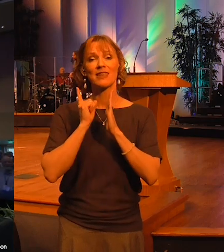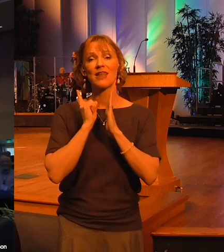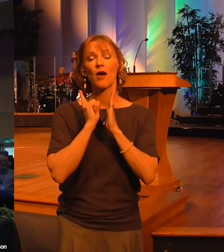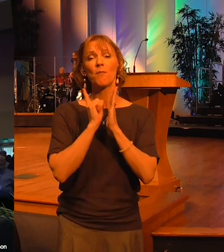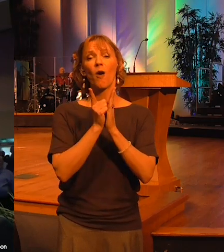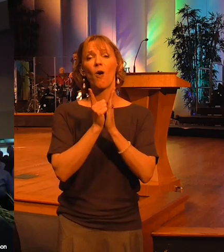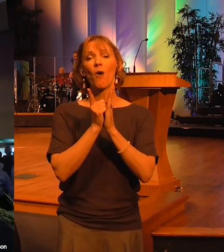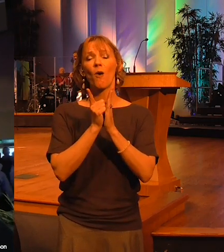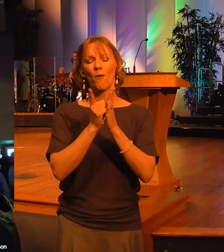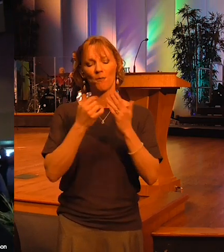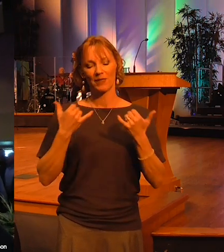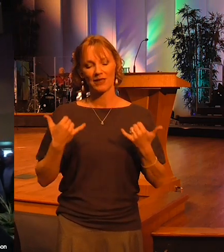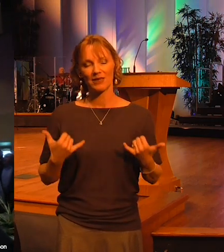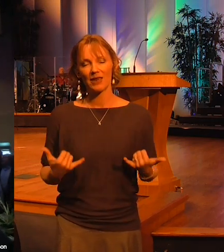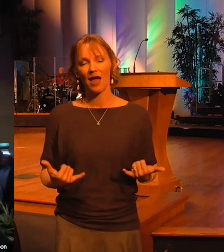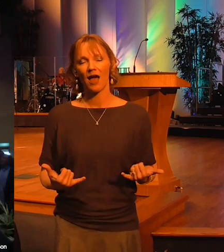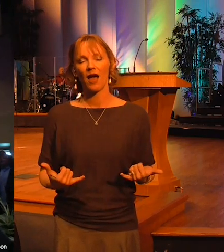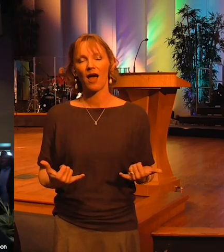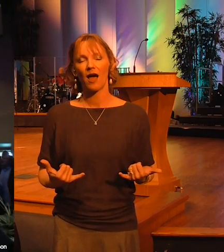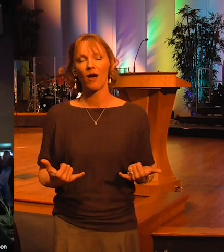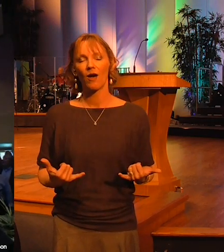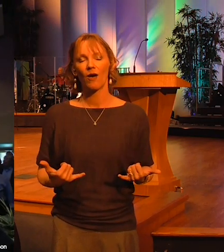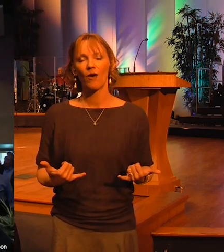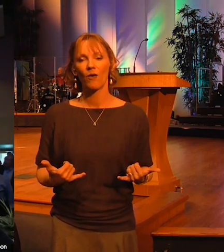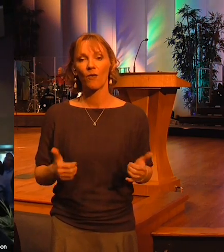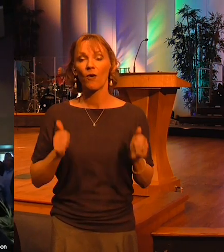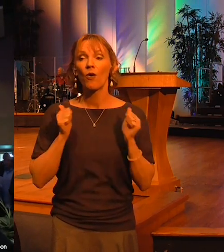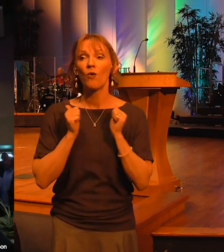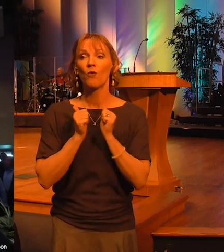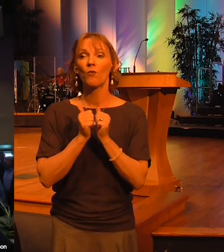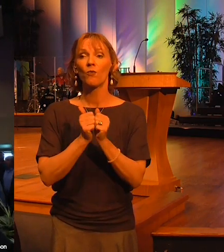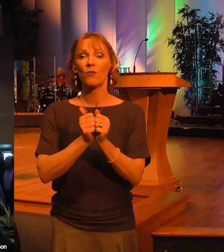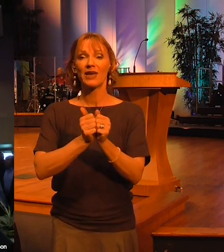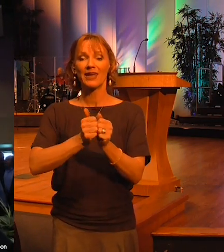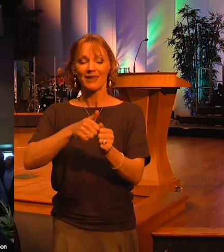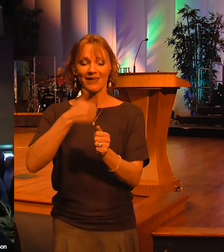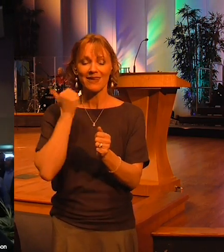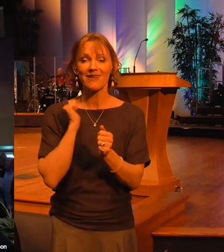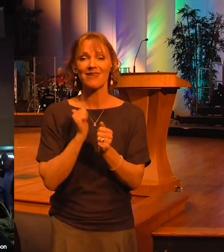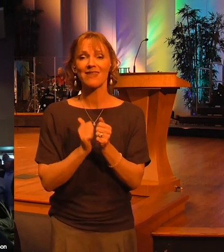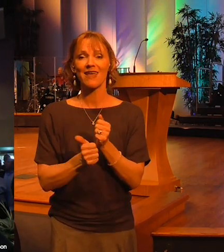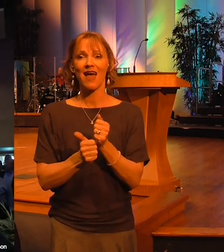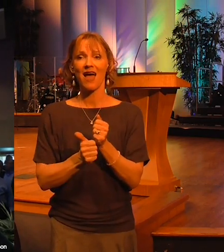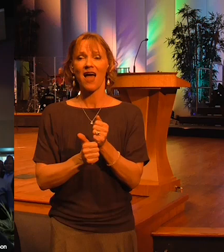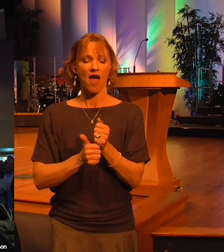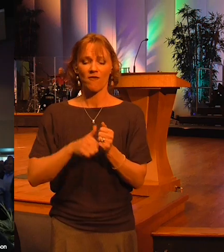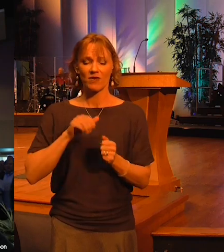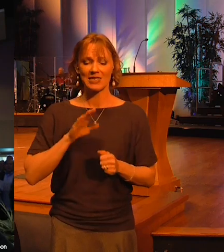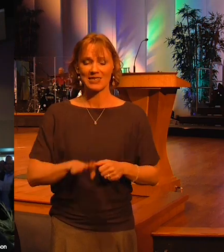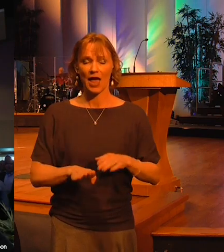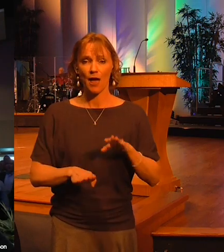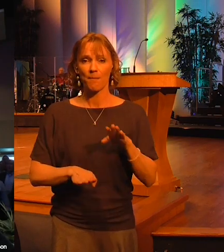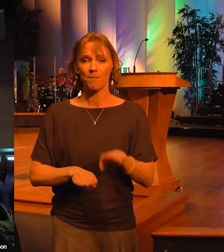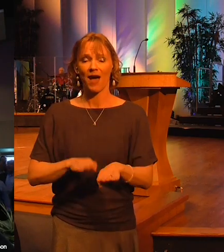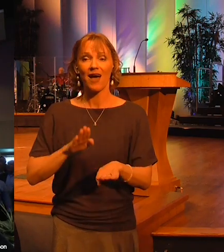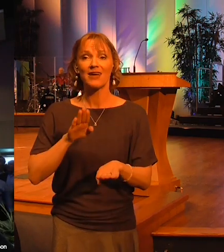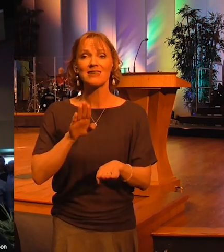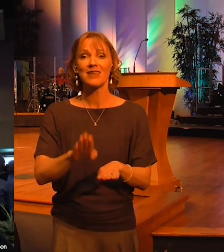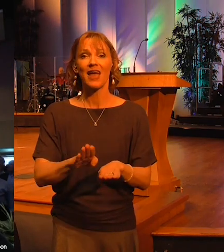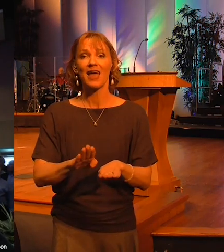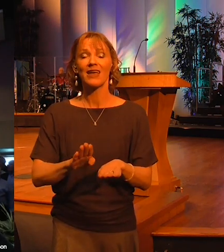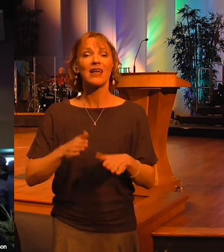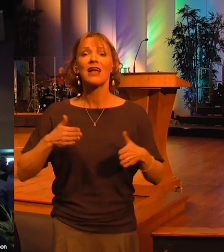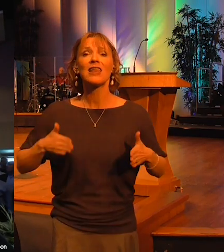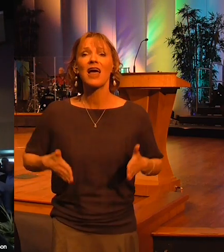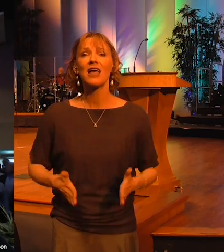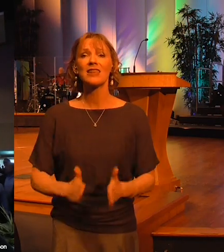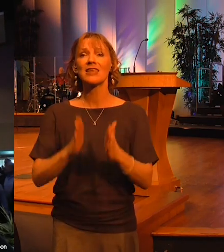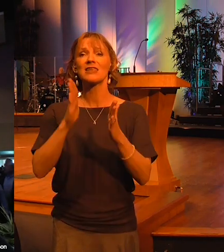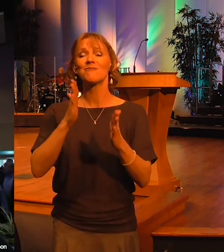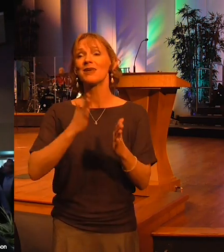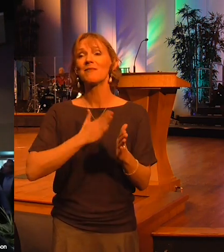Lord let this be our